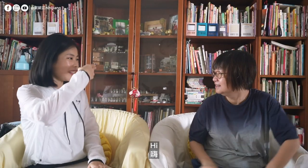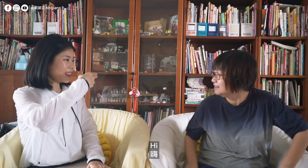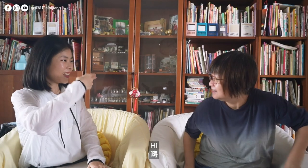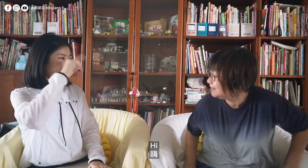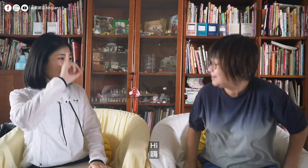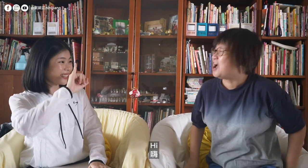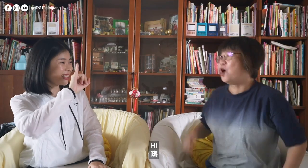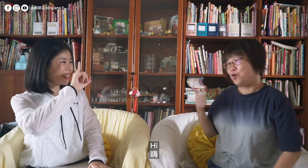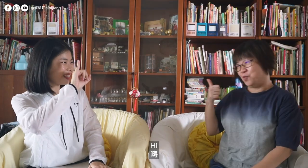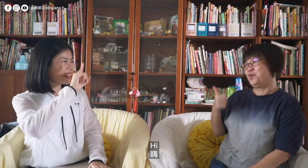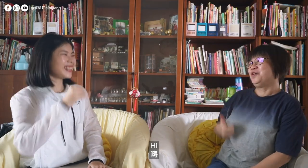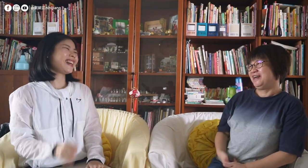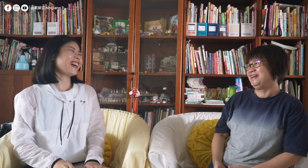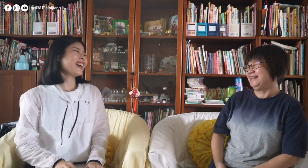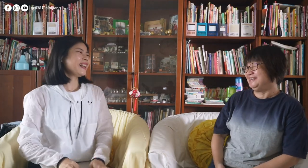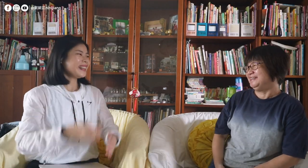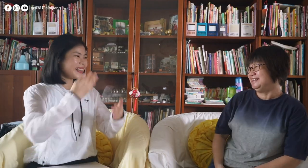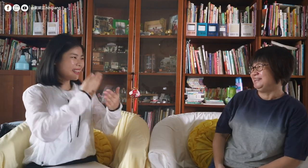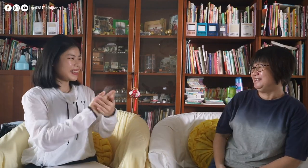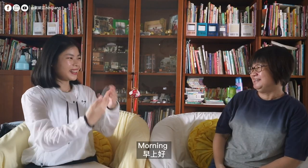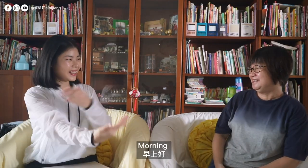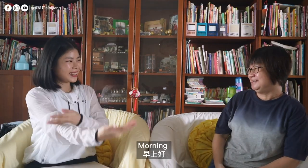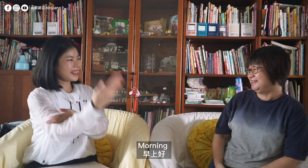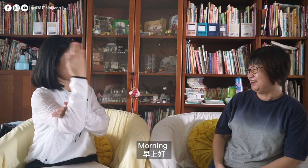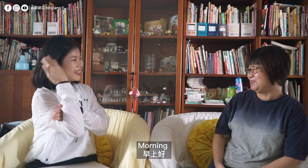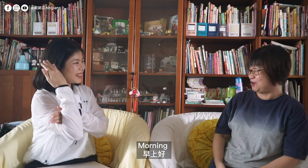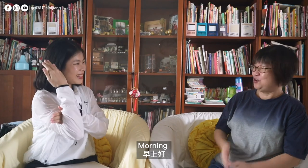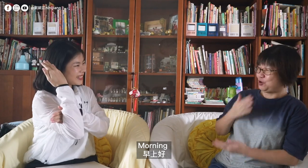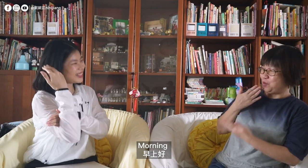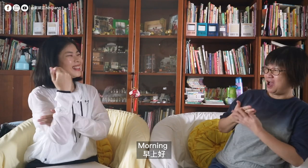Hi Morning